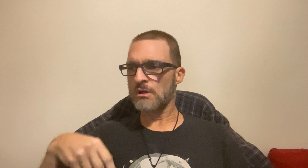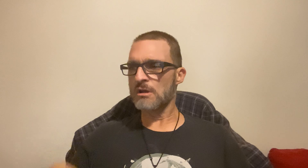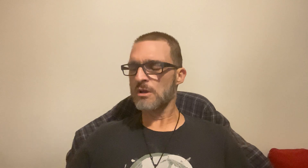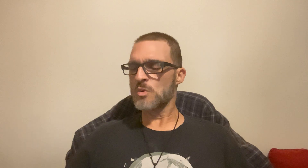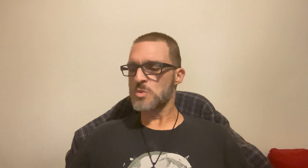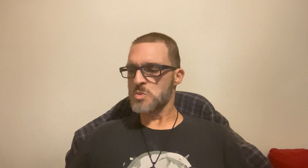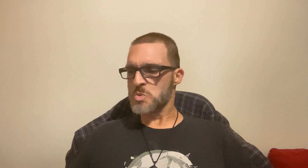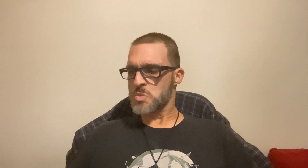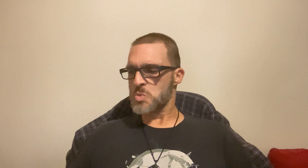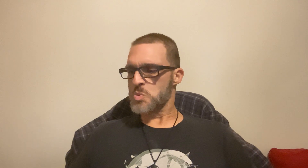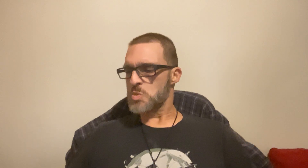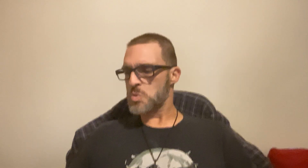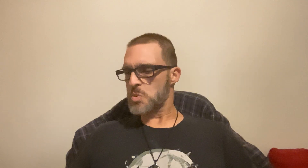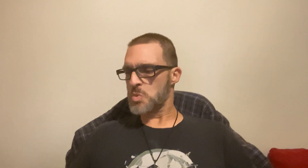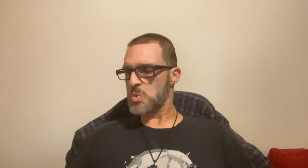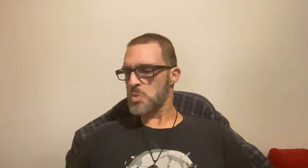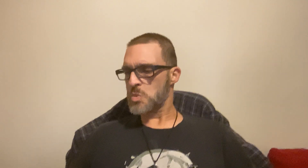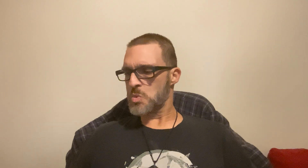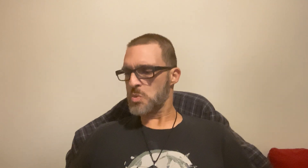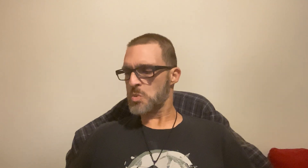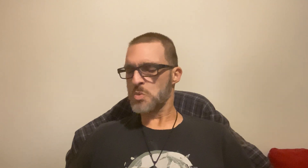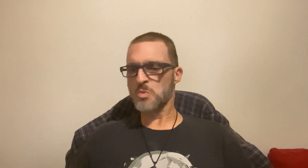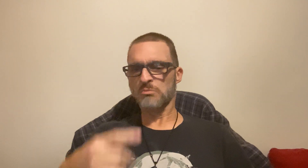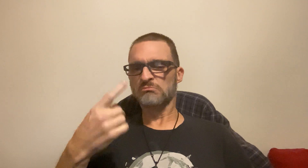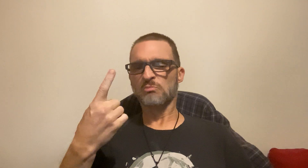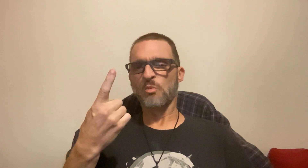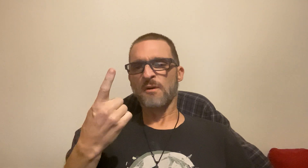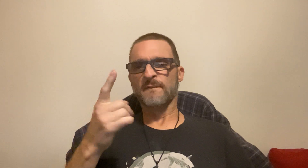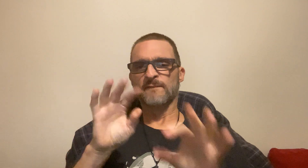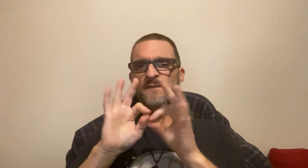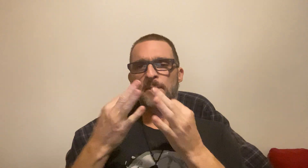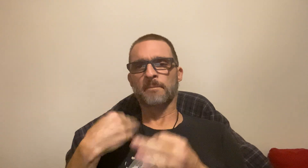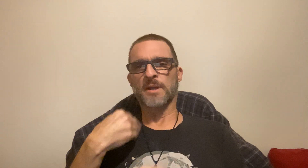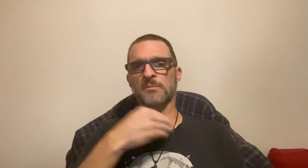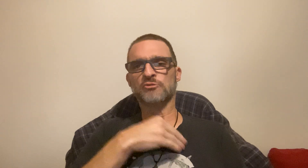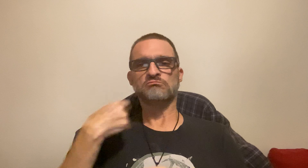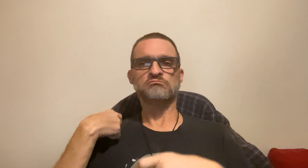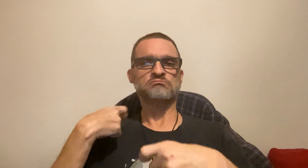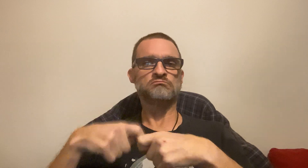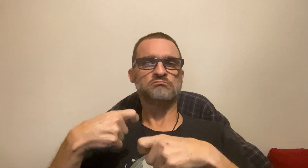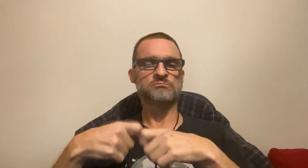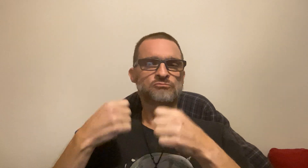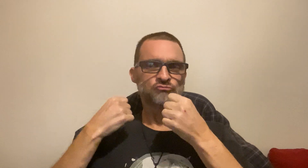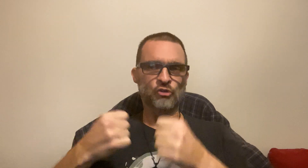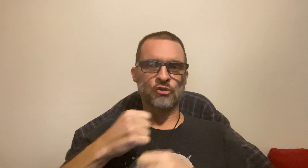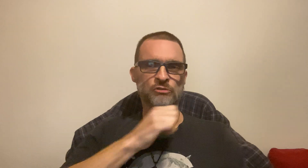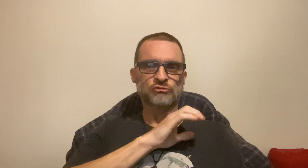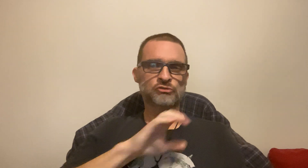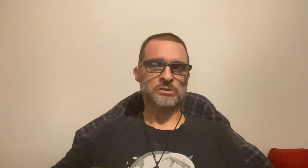and had them bursting in tears as well. *ooh* One family member -- Spanish family -- is a